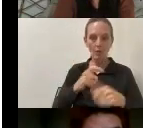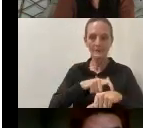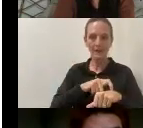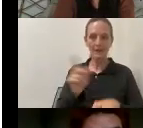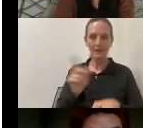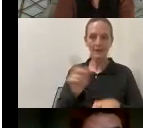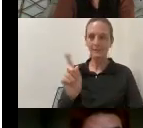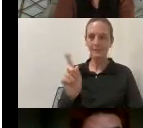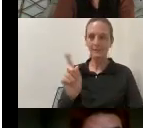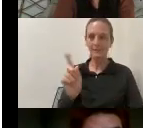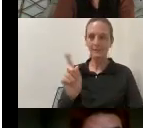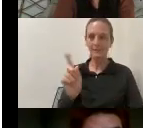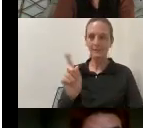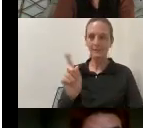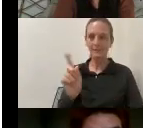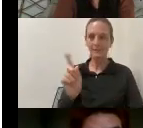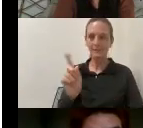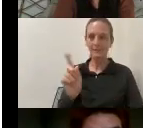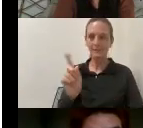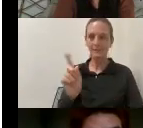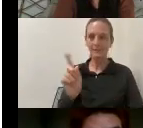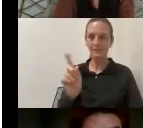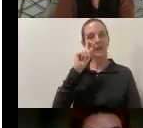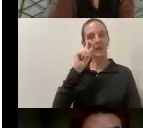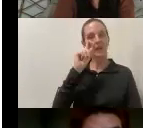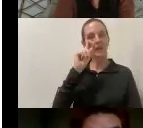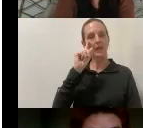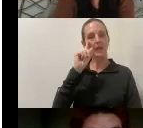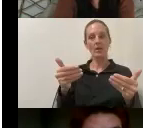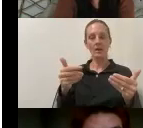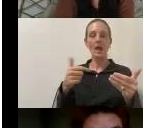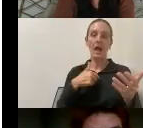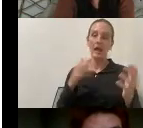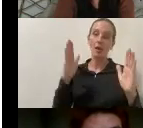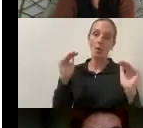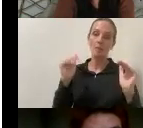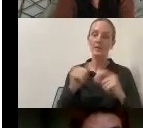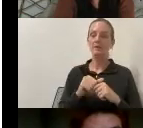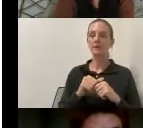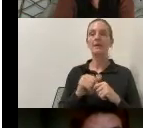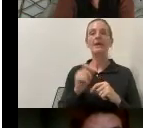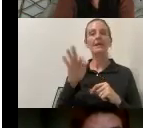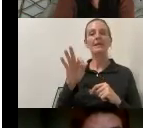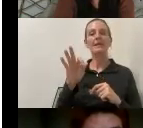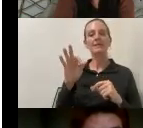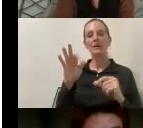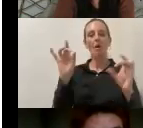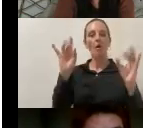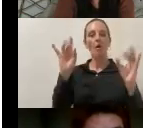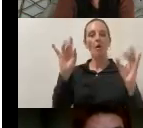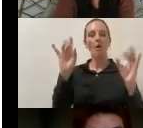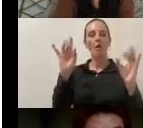I think moving forward things like this happen, and unfortunately and in my head they're going